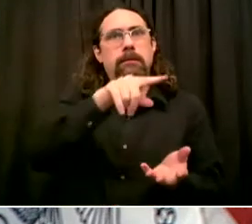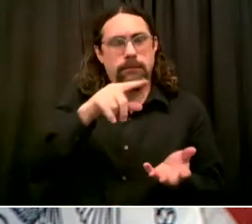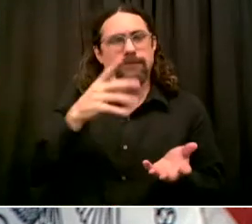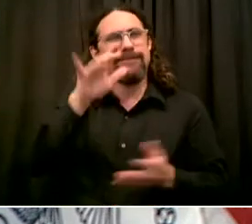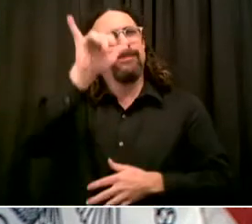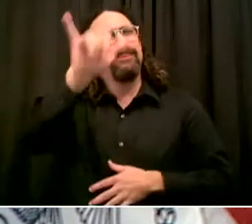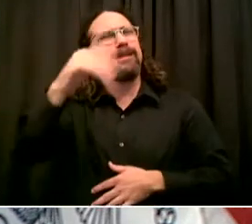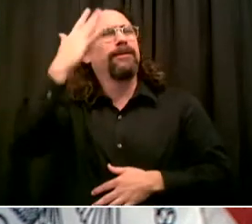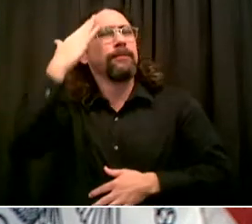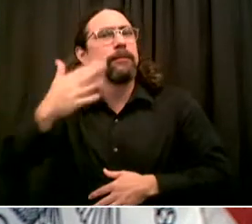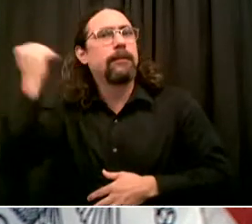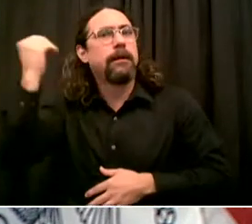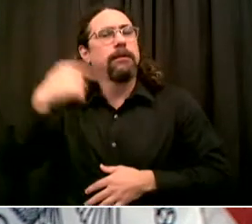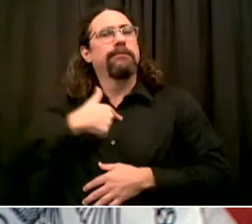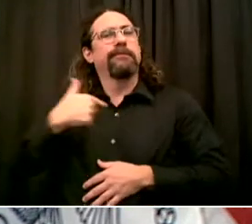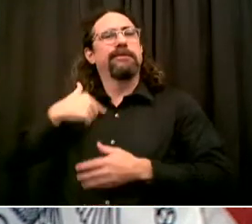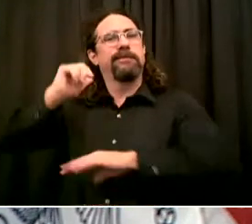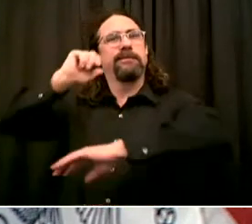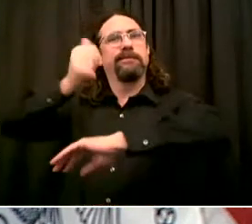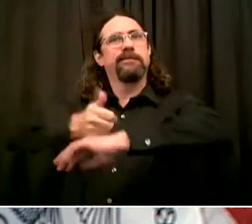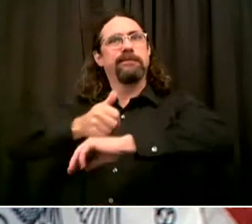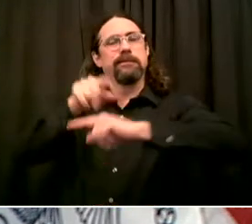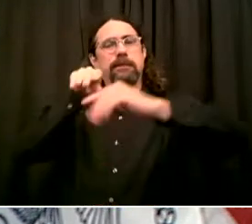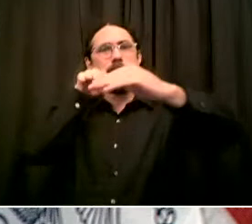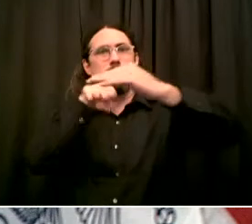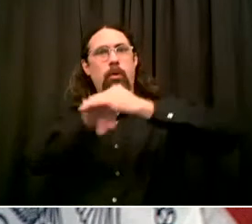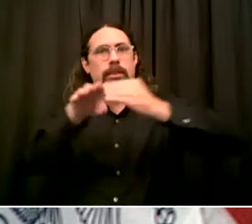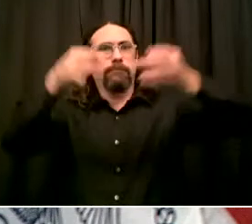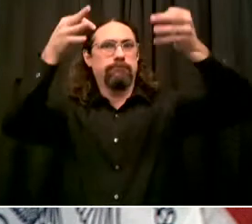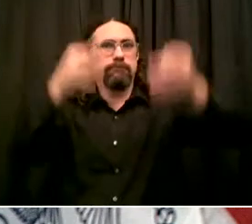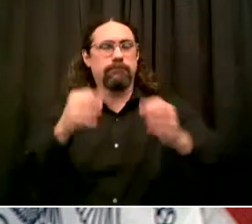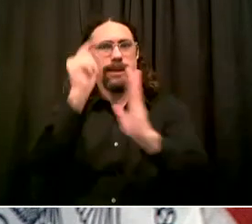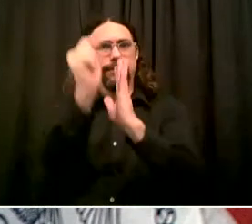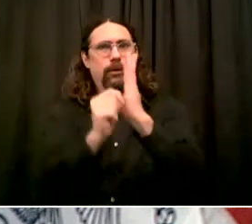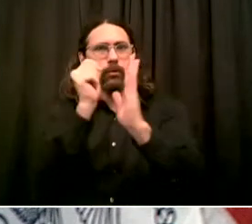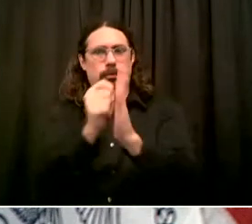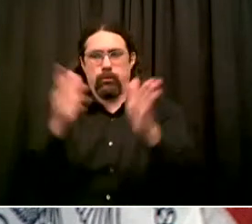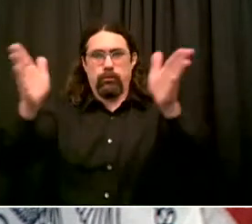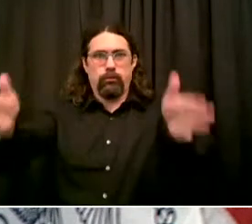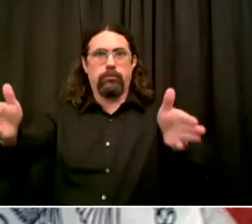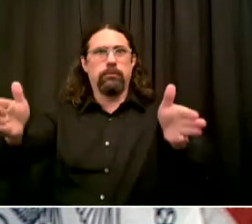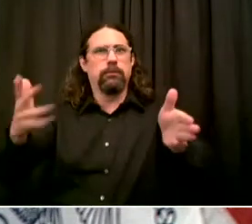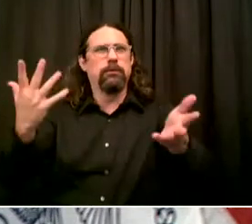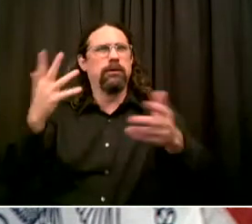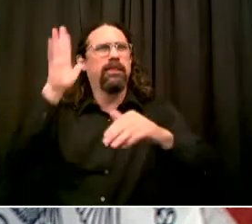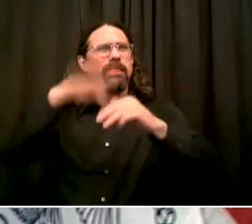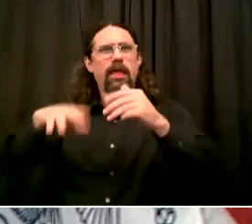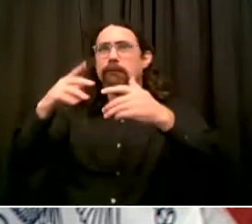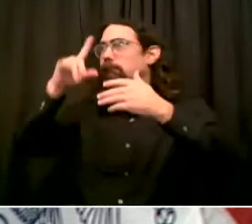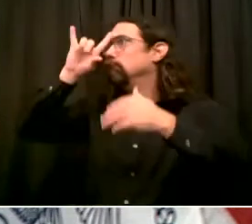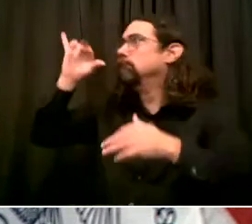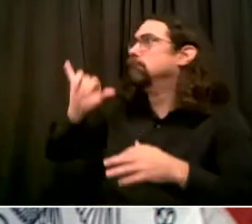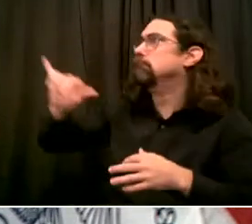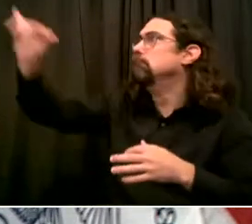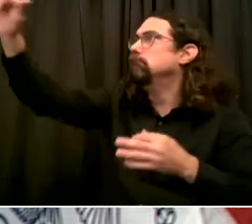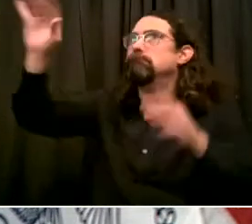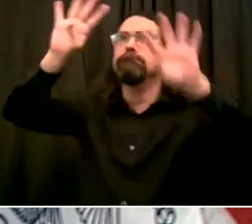MAKE THE STAFFING ADJUSTMENTS AROUND IT. CLEARLY, WE HAVE THE ABILITY TO ADDRESS THE STAFFING ISSUE. IT HAS BEEN HAPPENING ALL